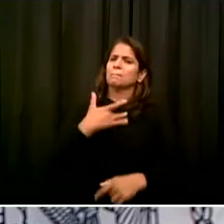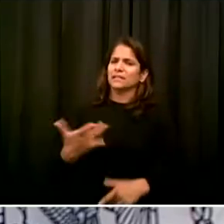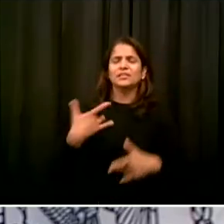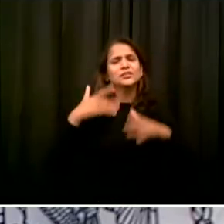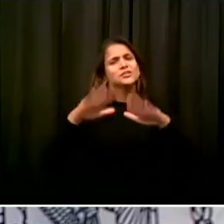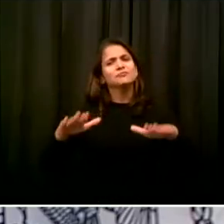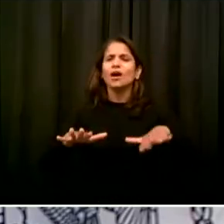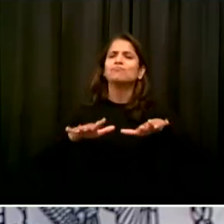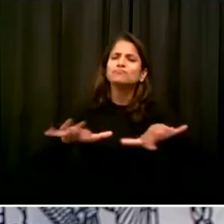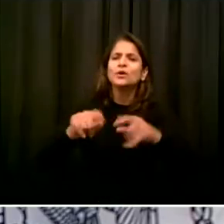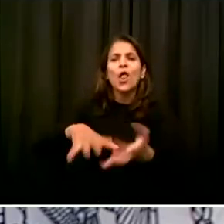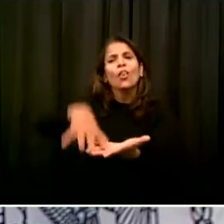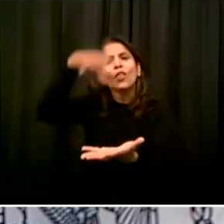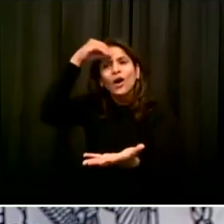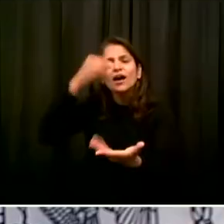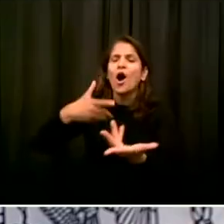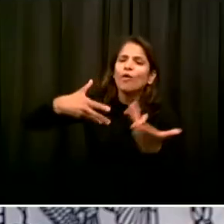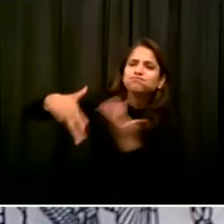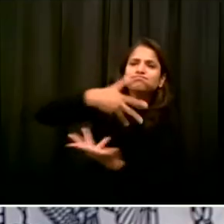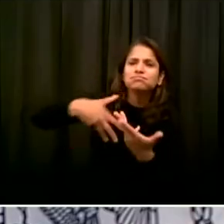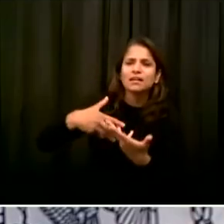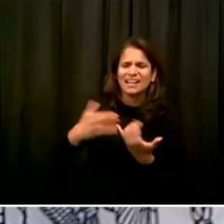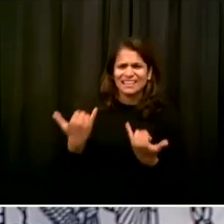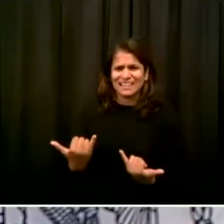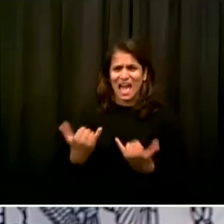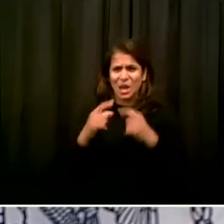IS NOTHING LIKE A TRADITIONAL SCHOOL.